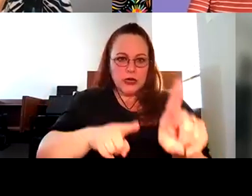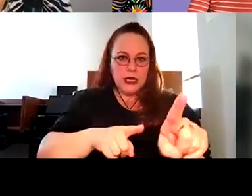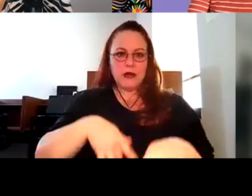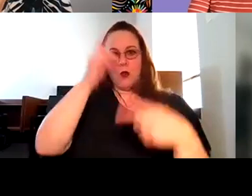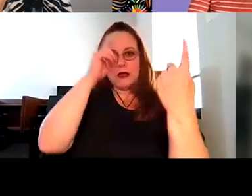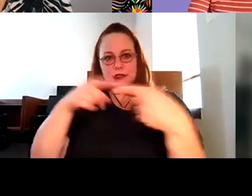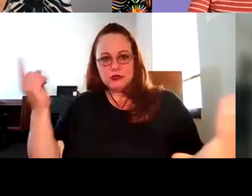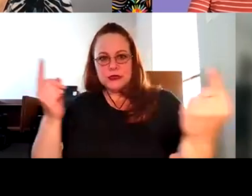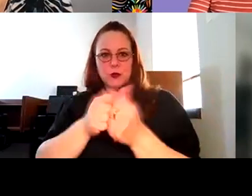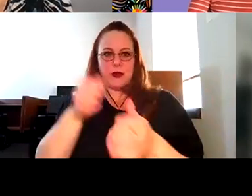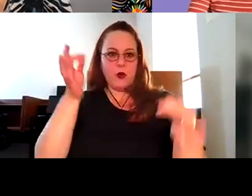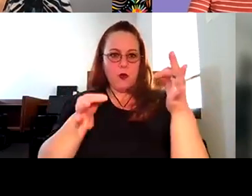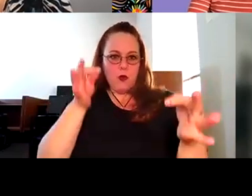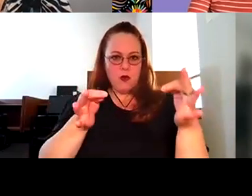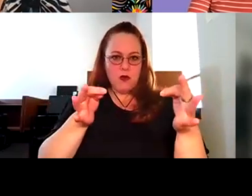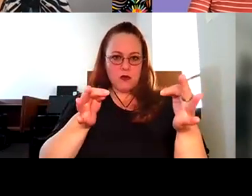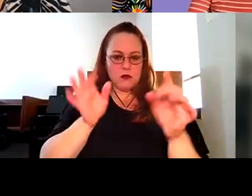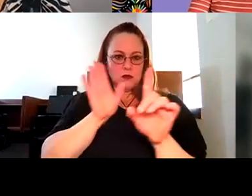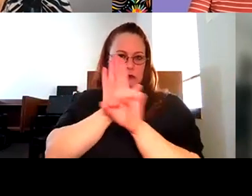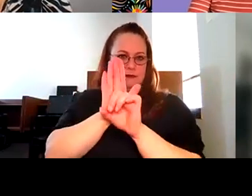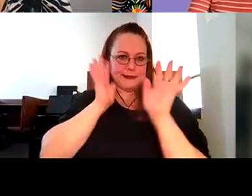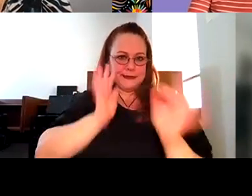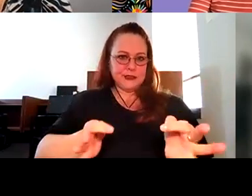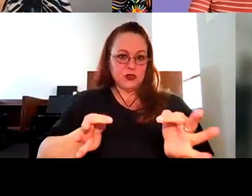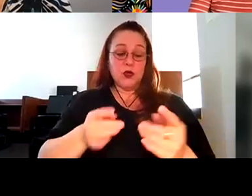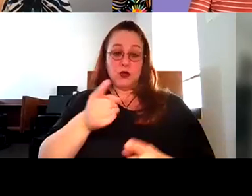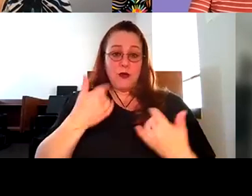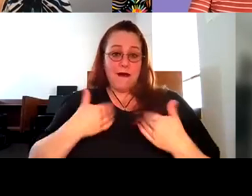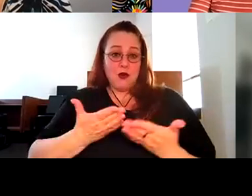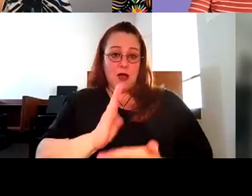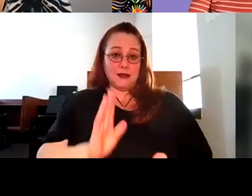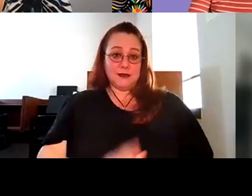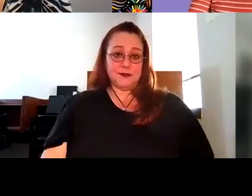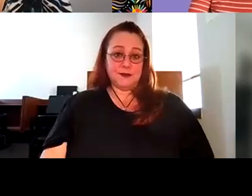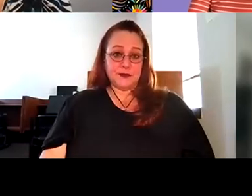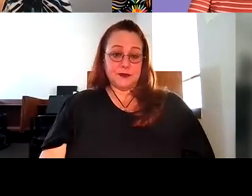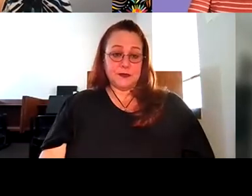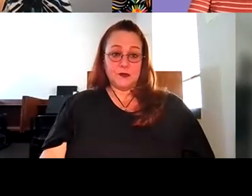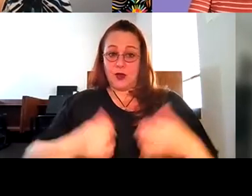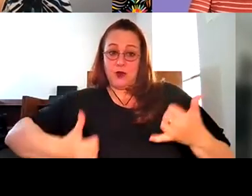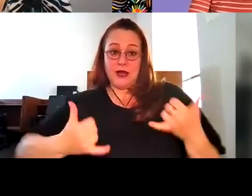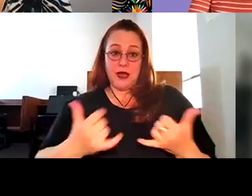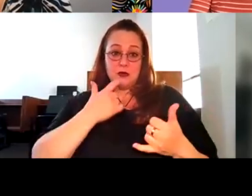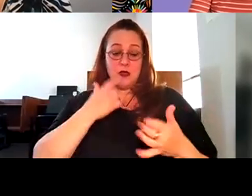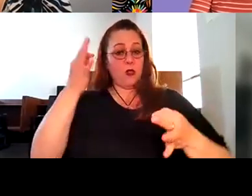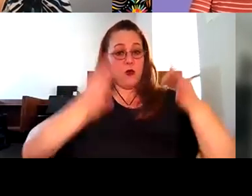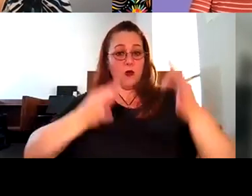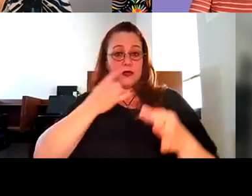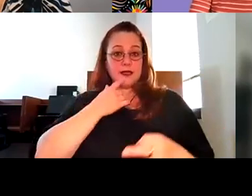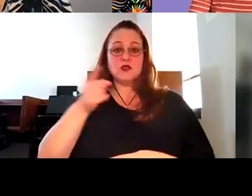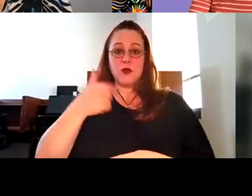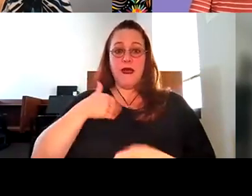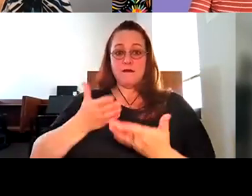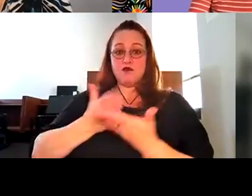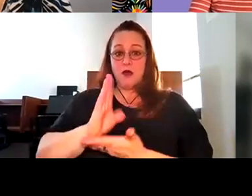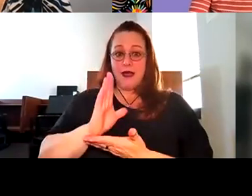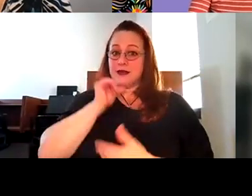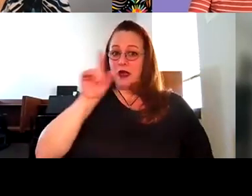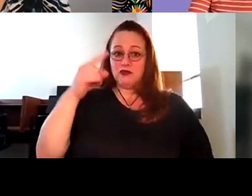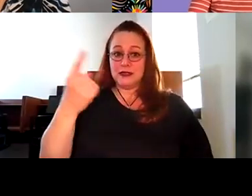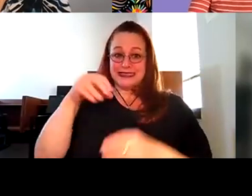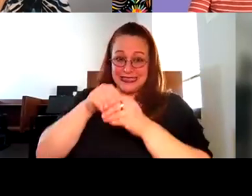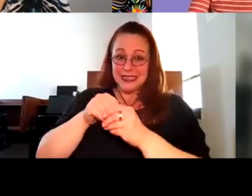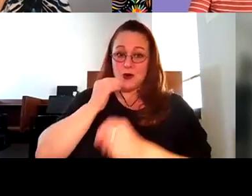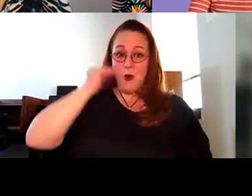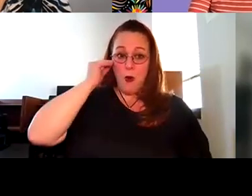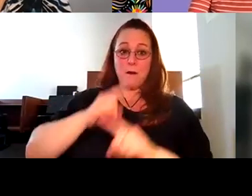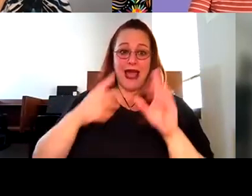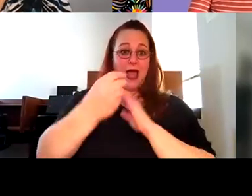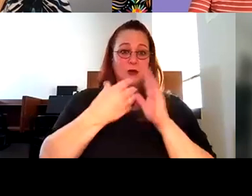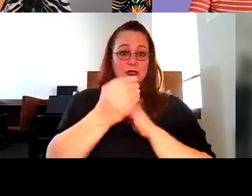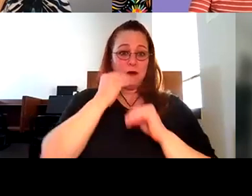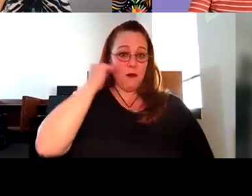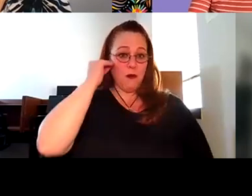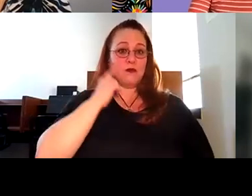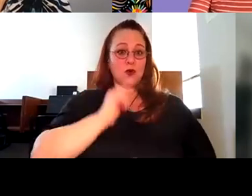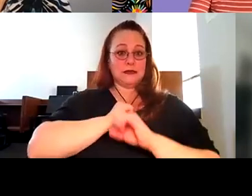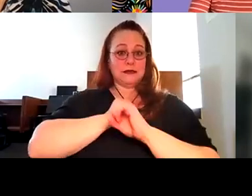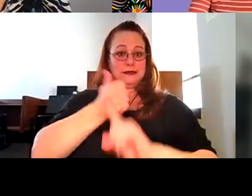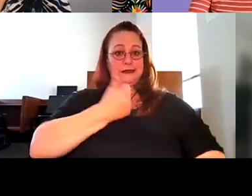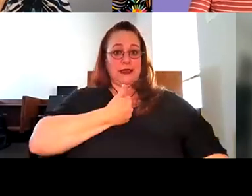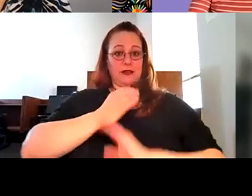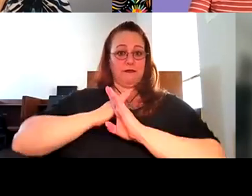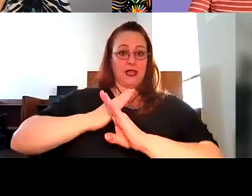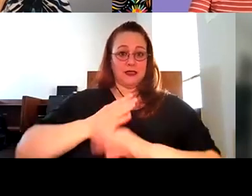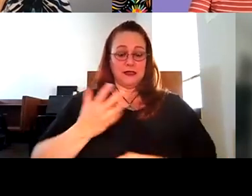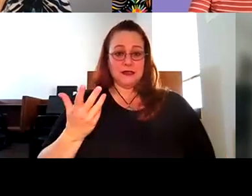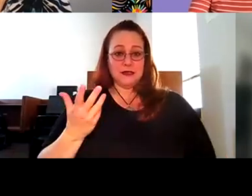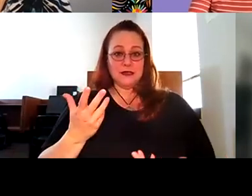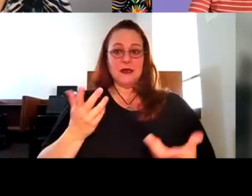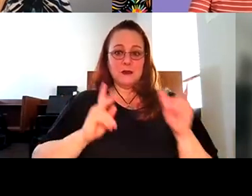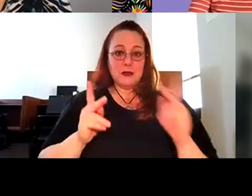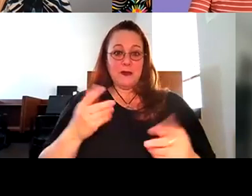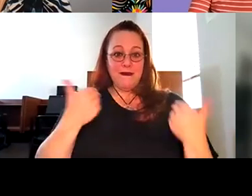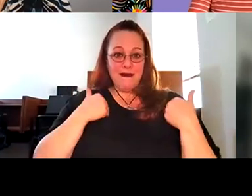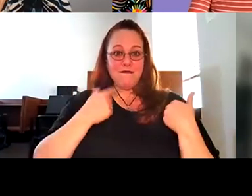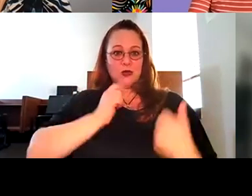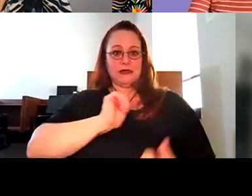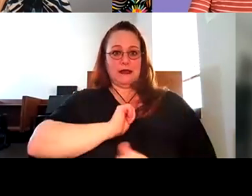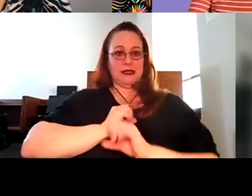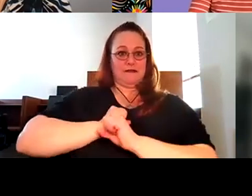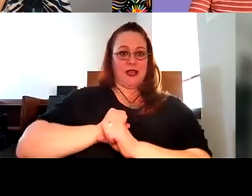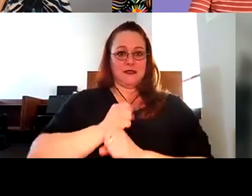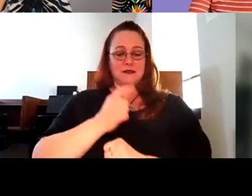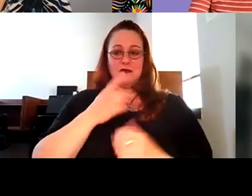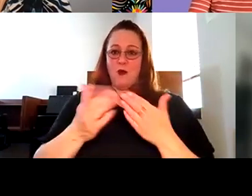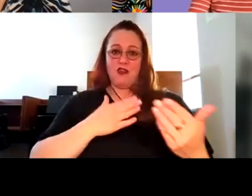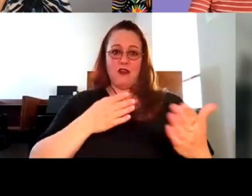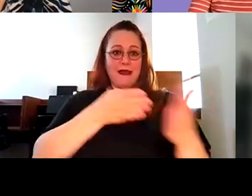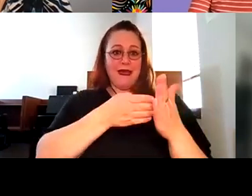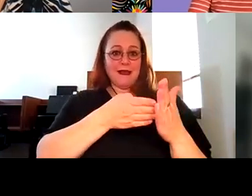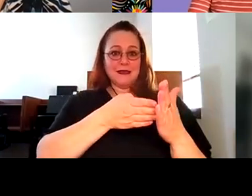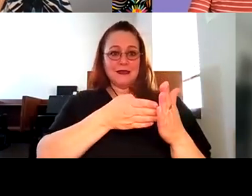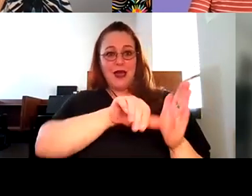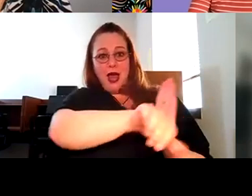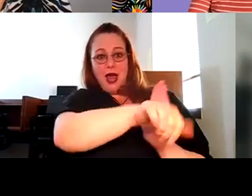Robyn Thomas: holdings. Um, you have a right. And at this point we're saying you have. The court is saying you have a right, not just within your home, but aside your home for self defense. So in theory, people are making themselves for self defense, whether it's against other individuals, or against law. Enforcement um is